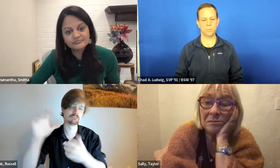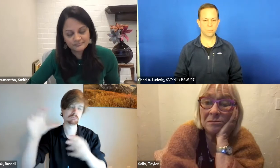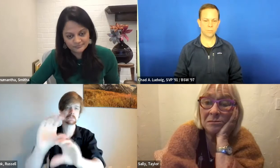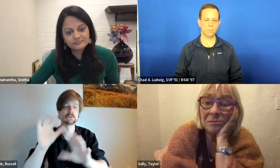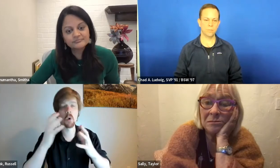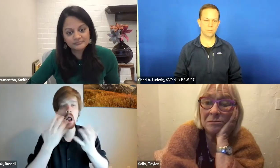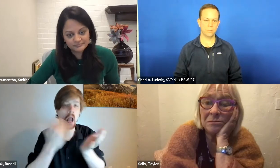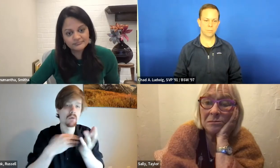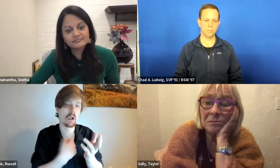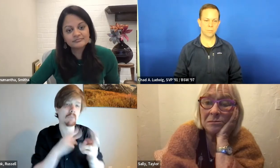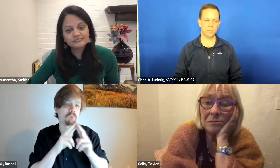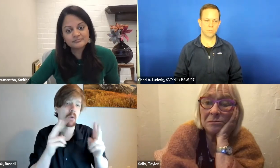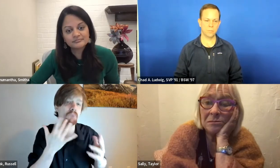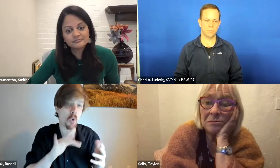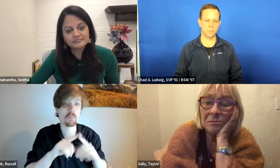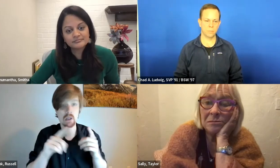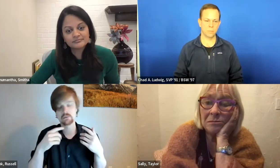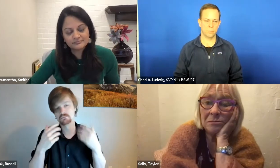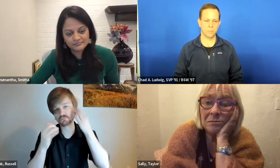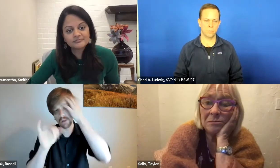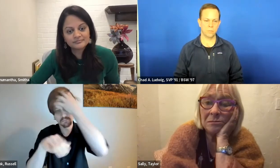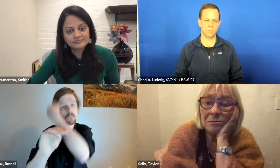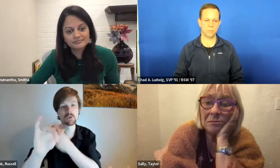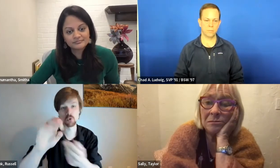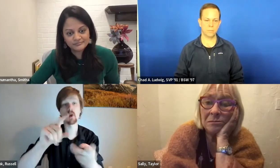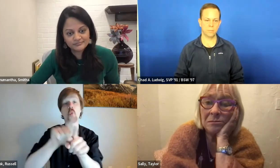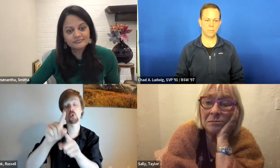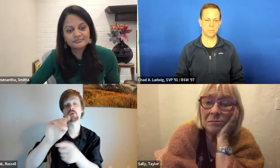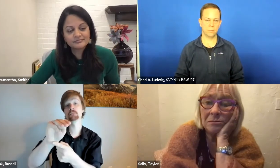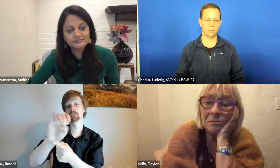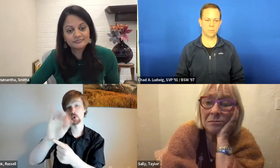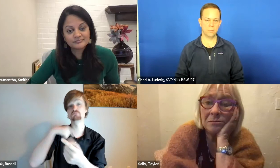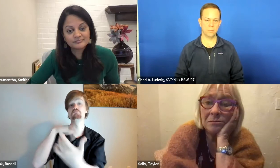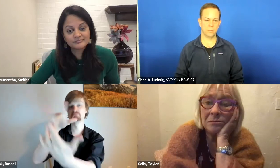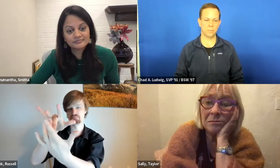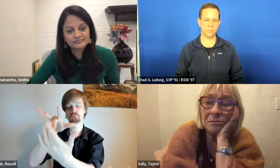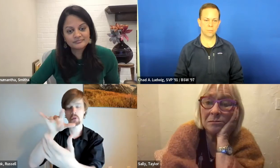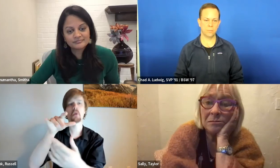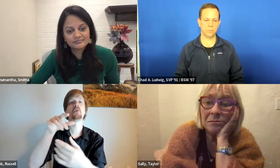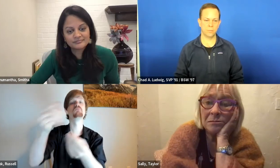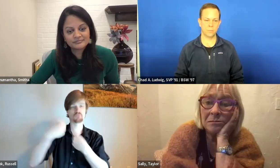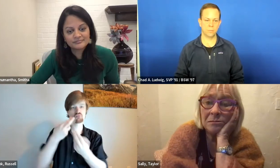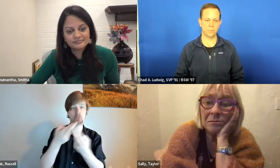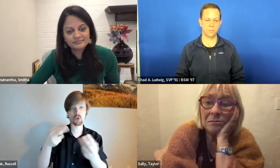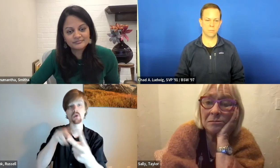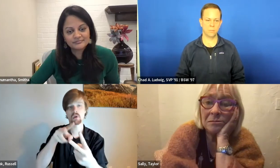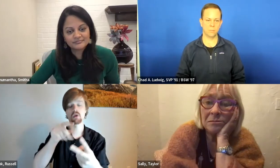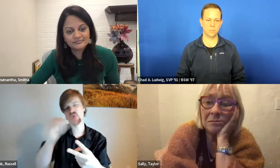some of my father's retirement money to take care of that, but we were so fortunate, so Medicare was one big thing that helped us out